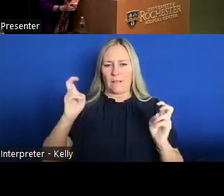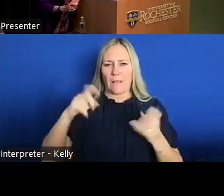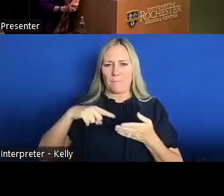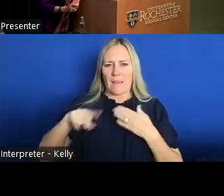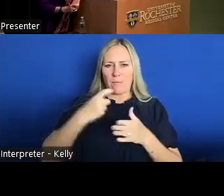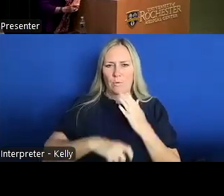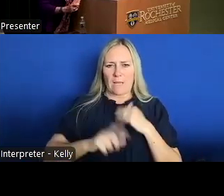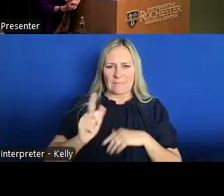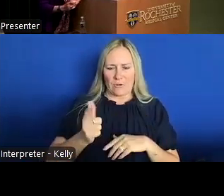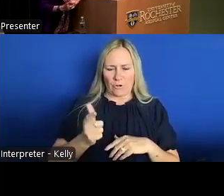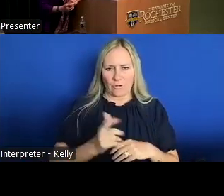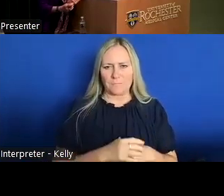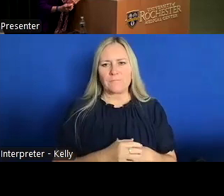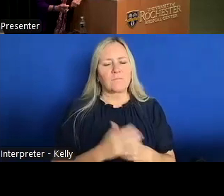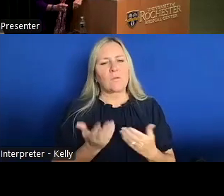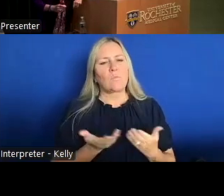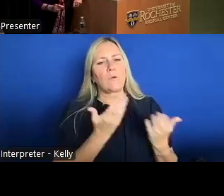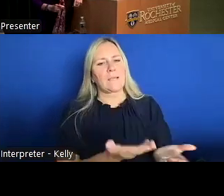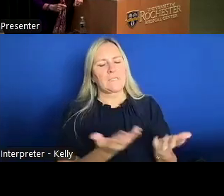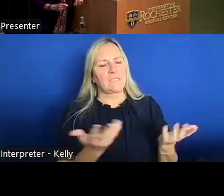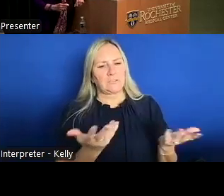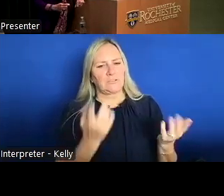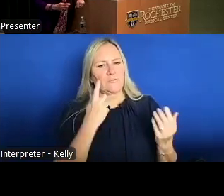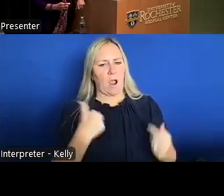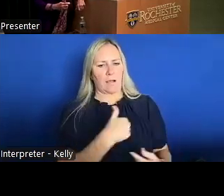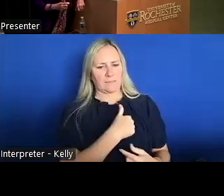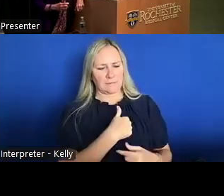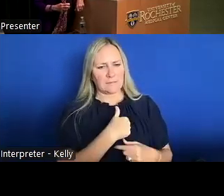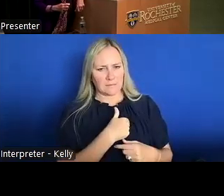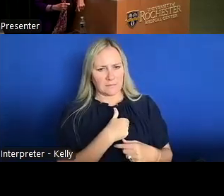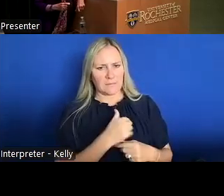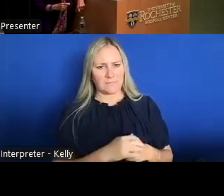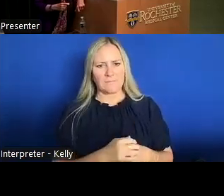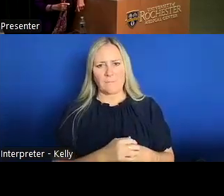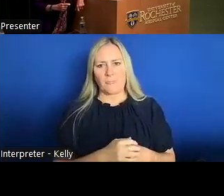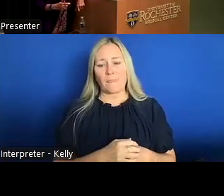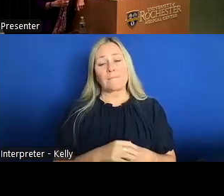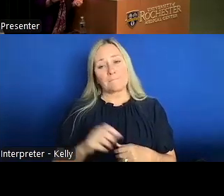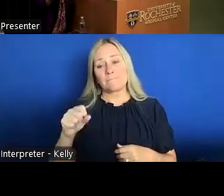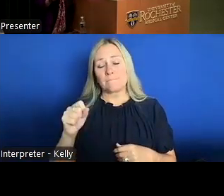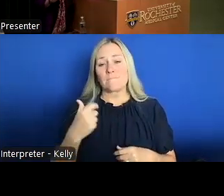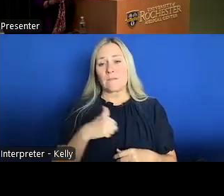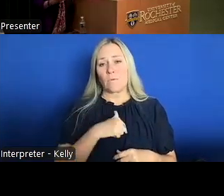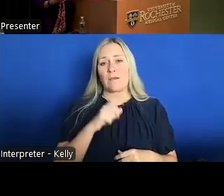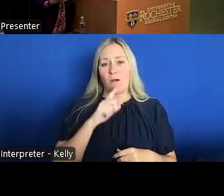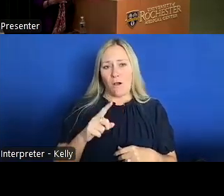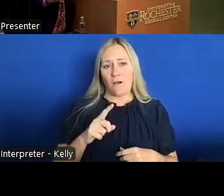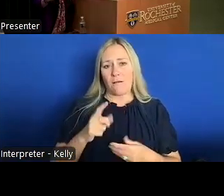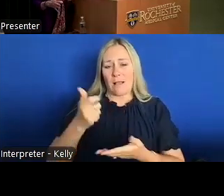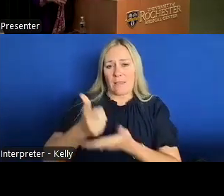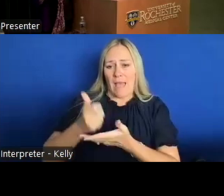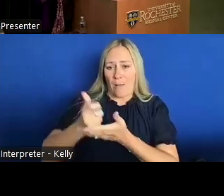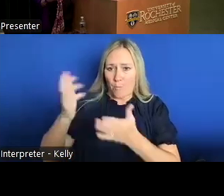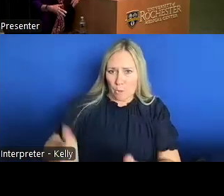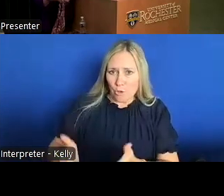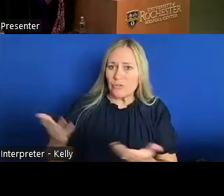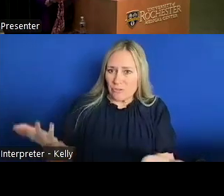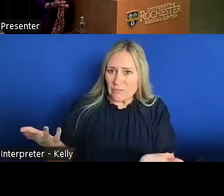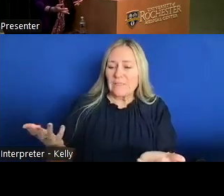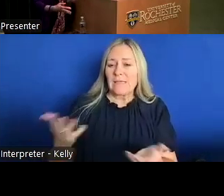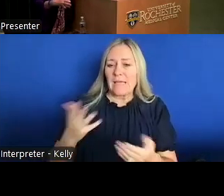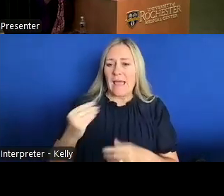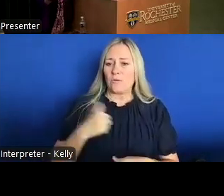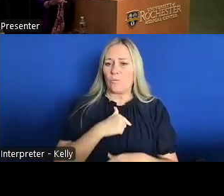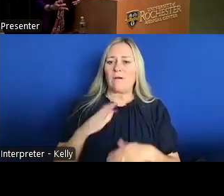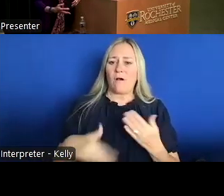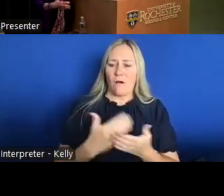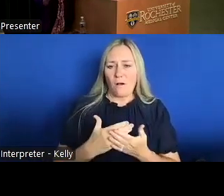exactly yeah I think um we're the helpers and we were all everyone particularly in hospitals and